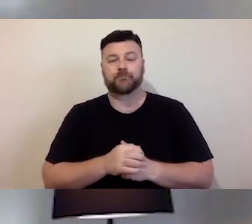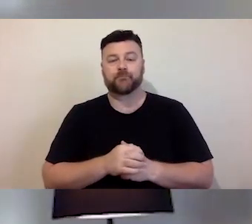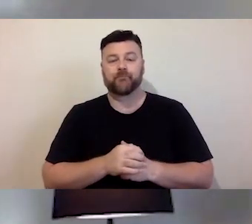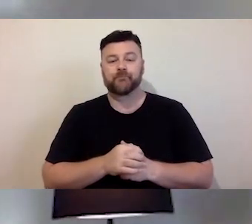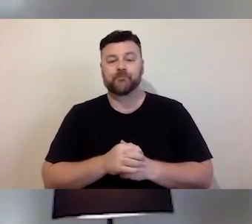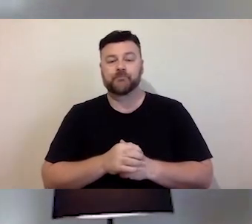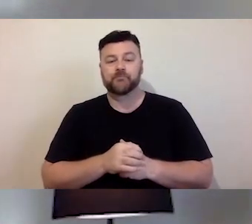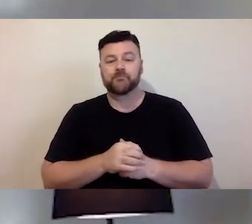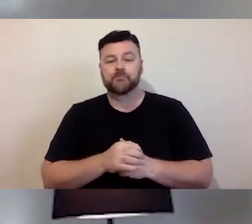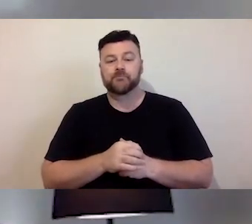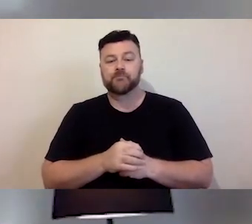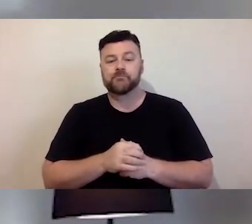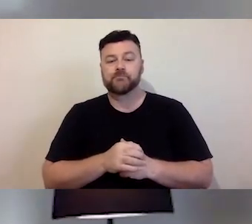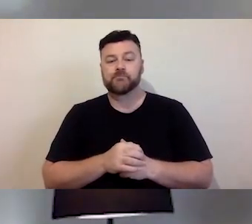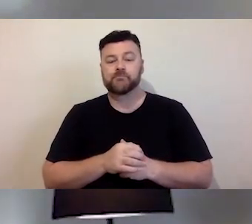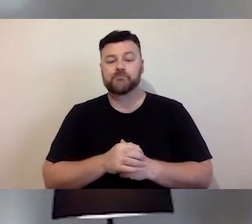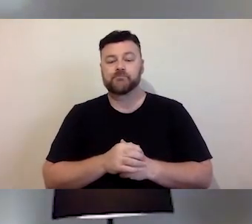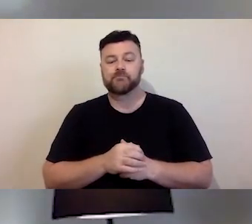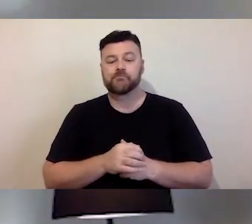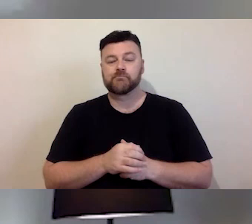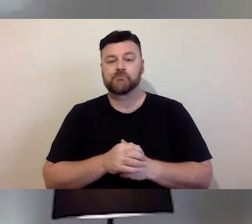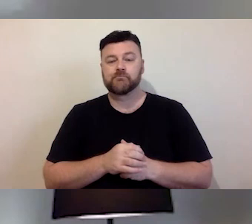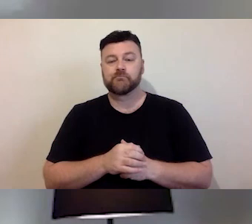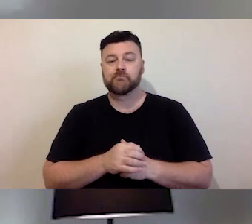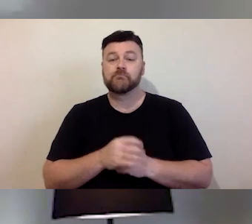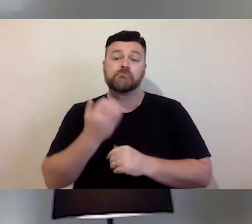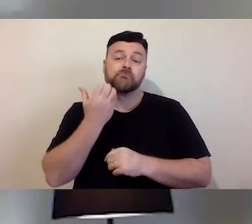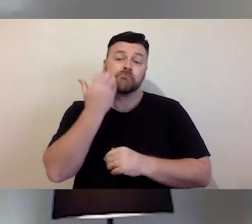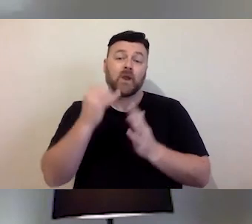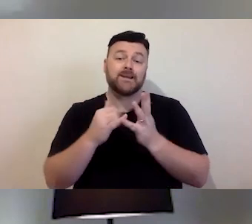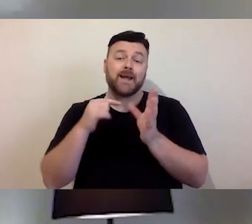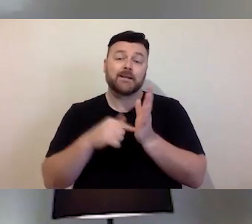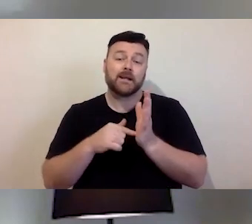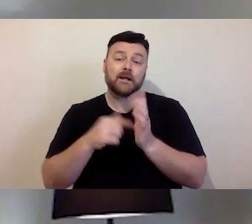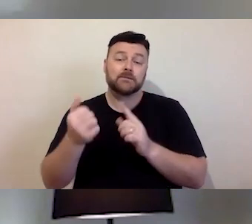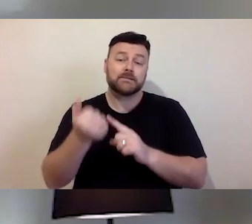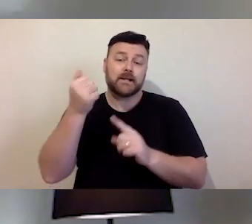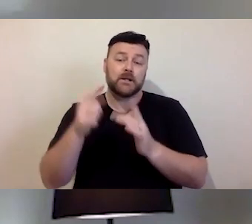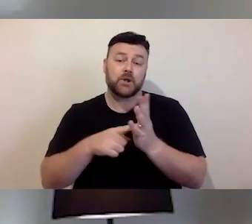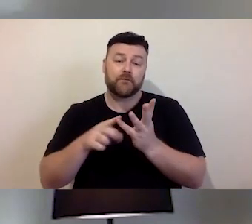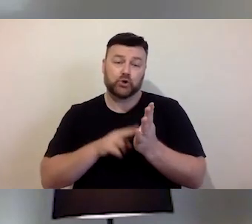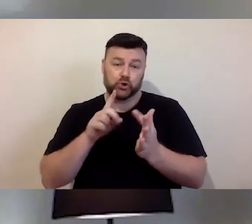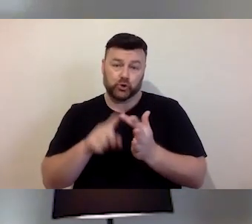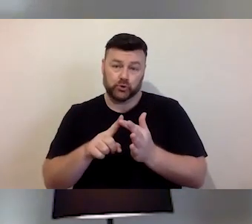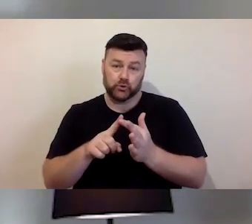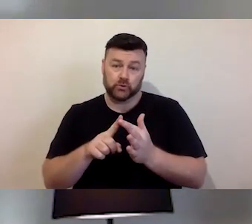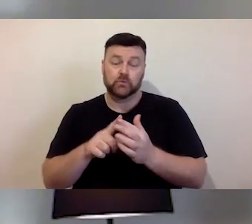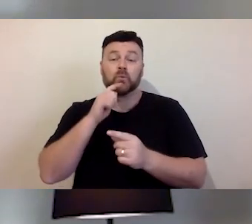Saturday 6 June will be a day that will go down in our shared histories.